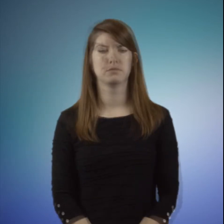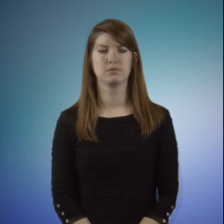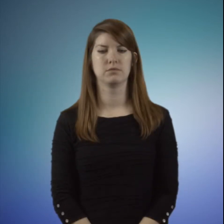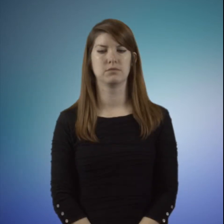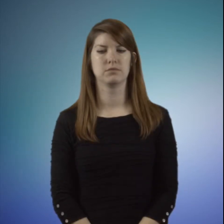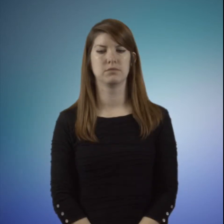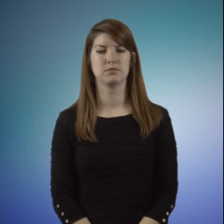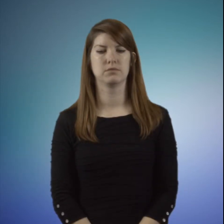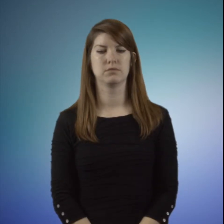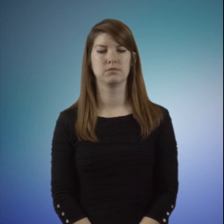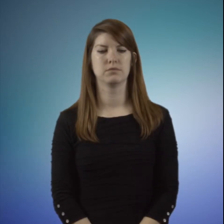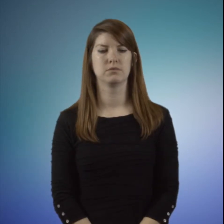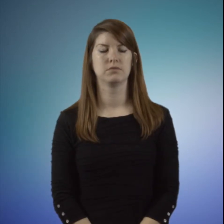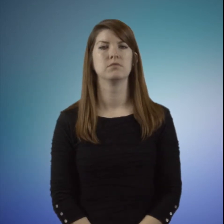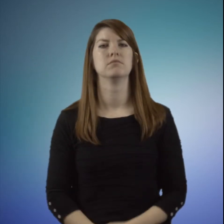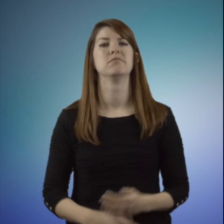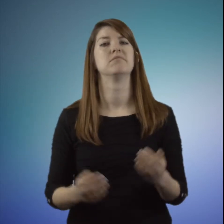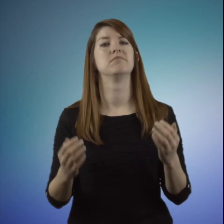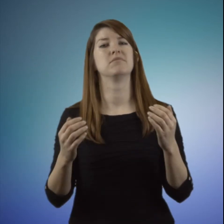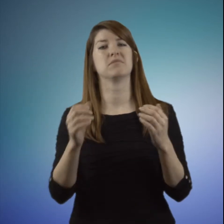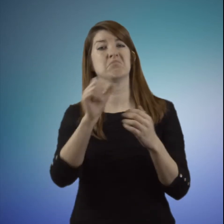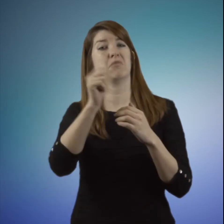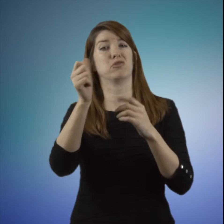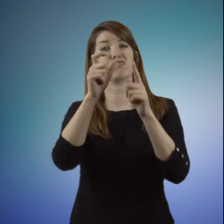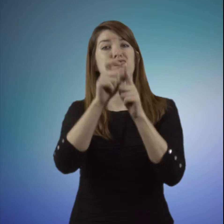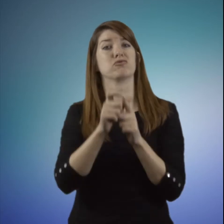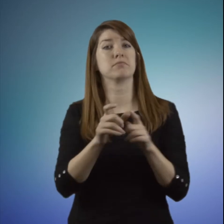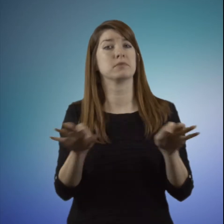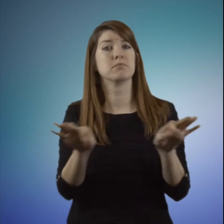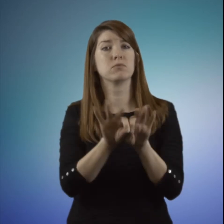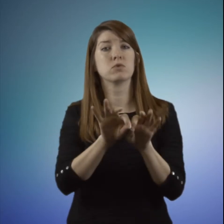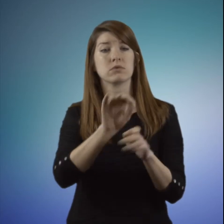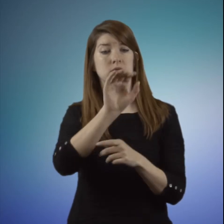Some more terms that are important. Mean, is the average of the scores.